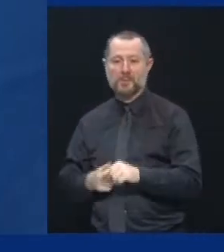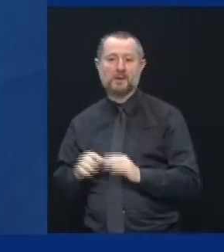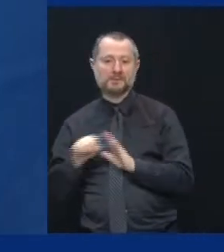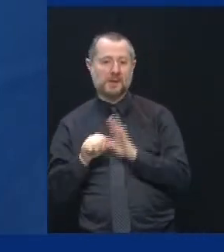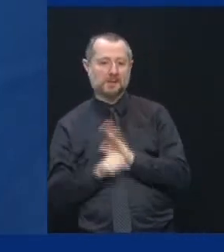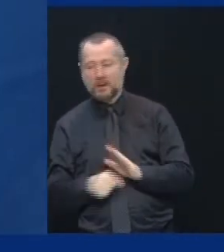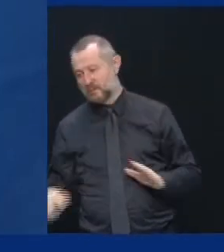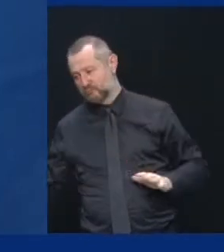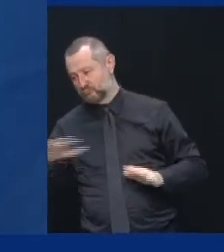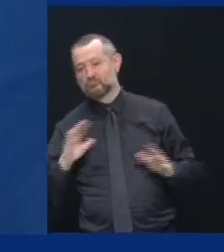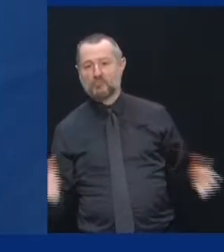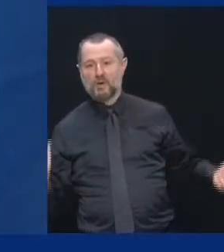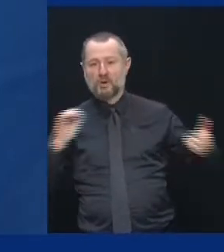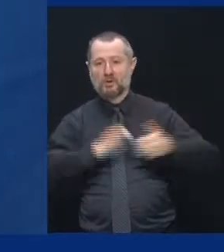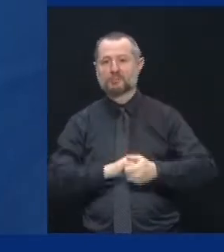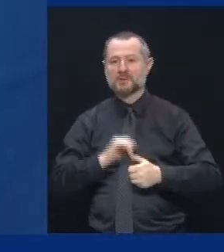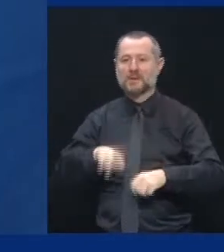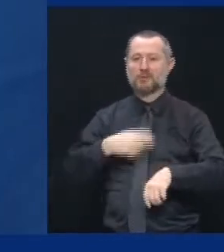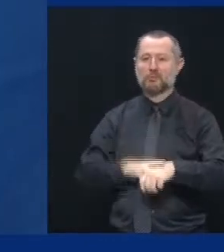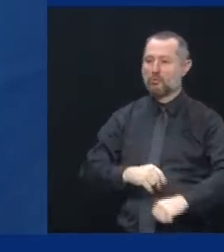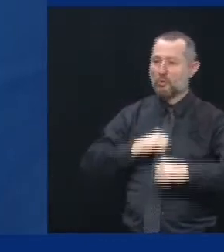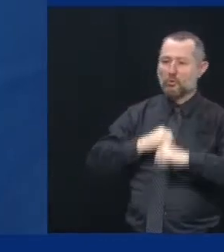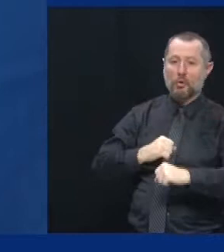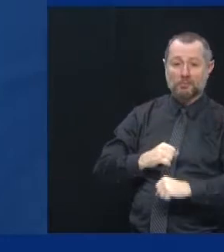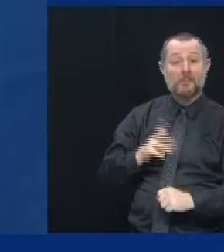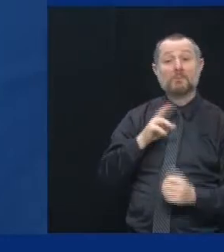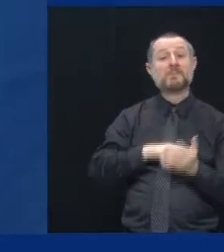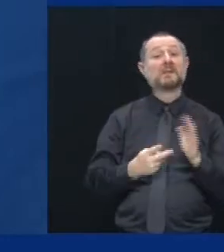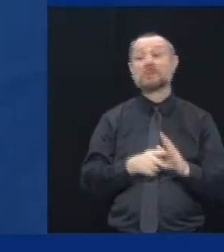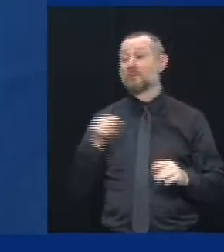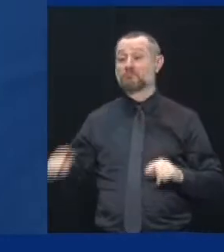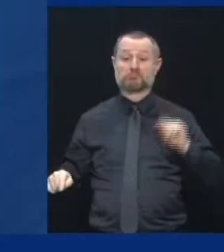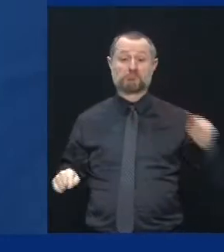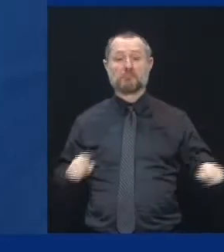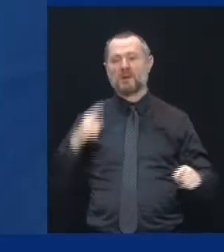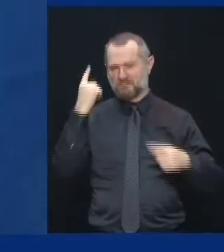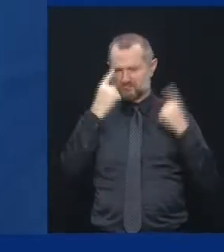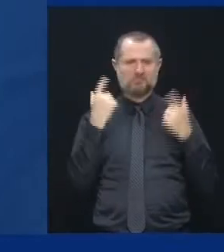THE FEDERAL GOVERNMENT, FEDERAL ARMY PERSONNEL AMONG OTHERS AND STATE PERSONNEL, NATIONAL GUARD